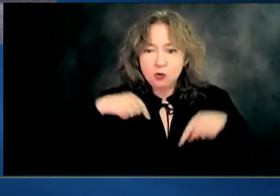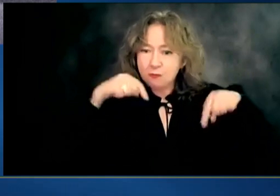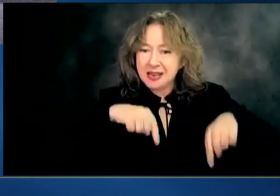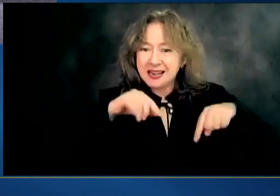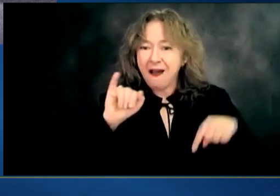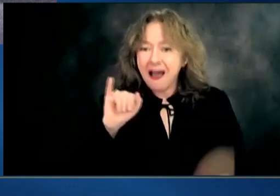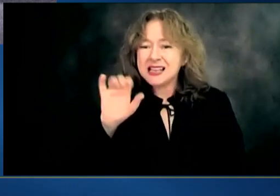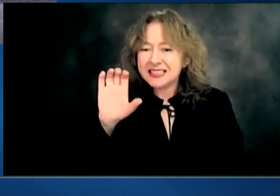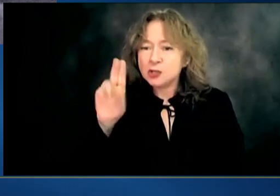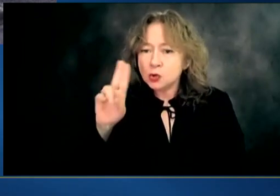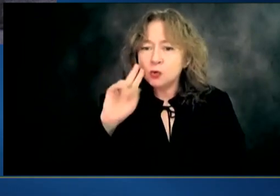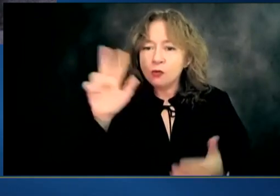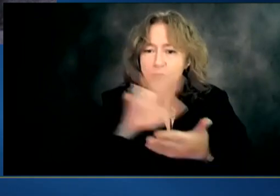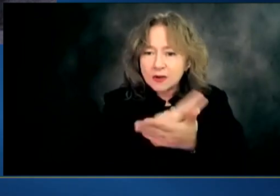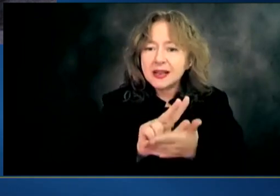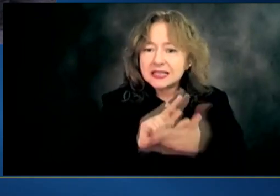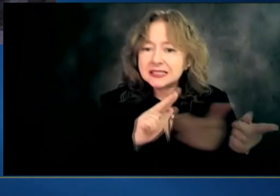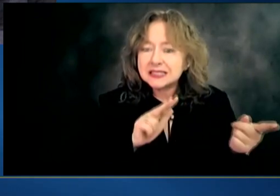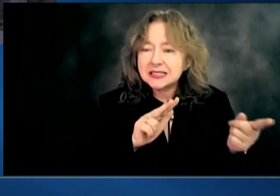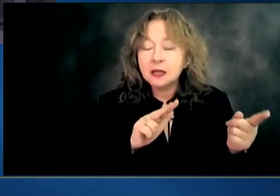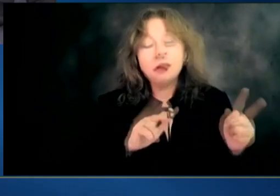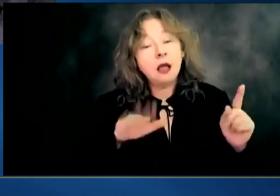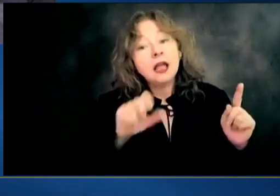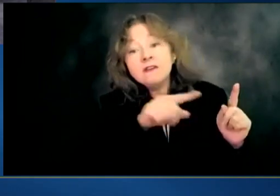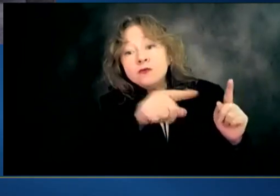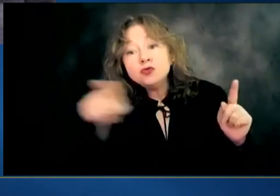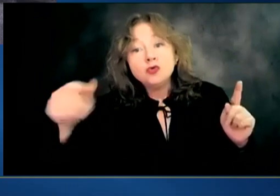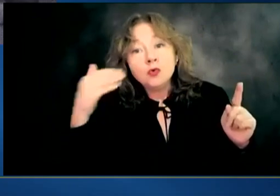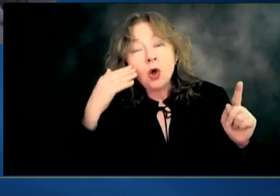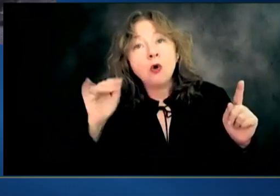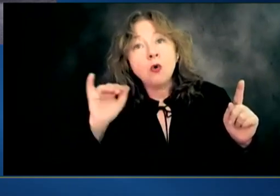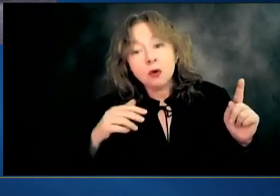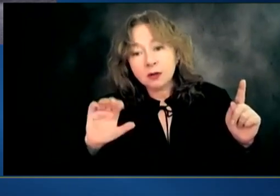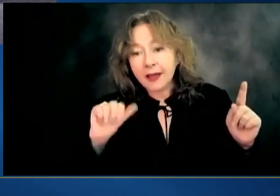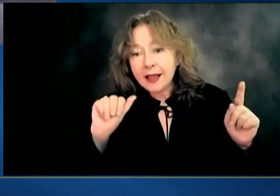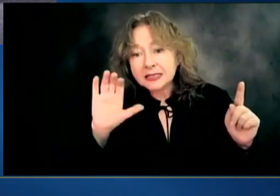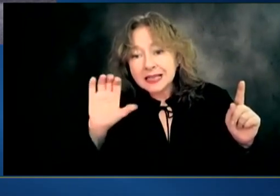had one episode of acute chest syndrome, you're more likely to have another. So, you could not